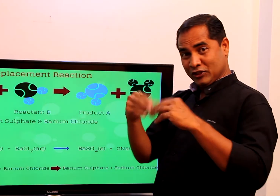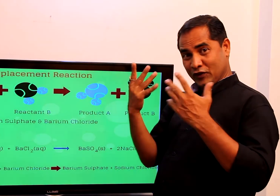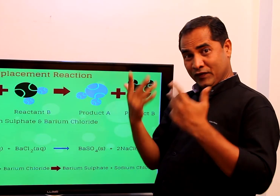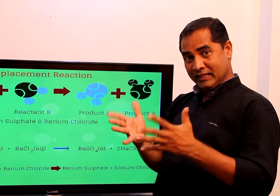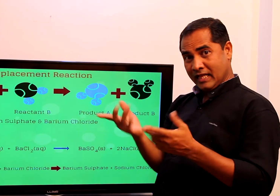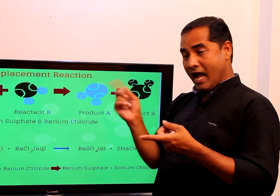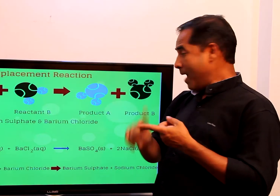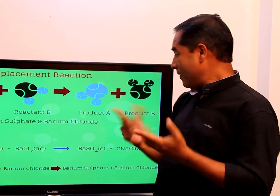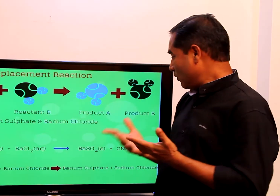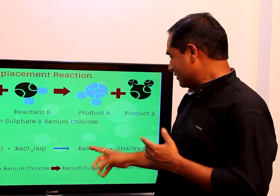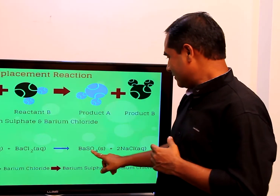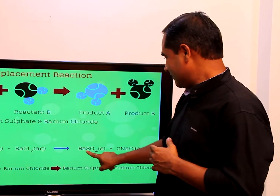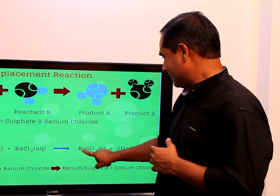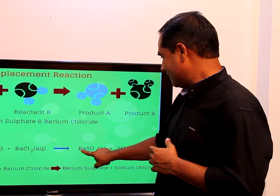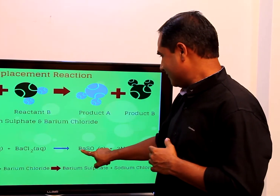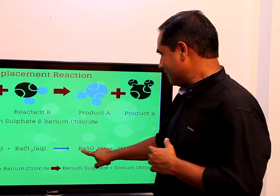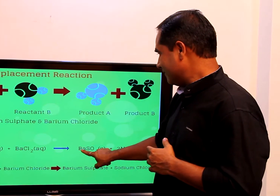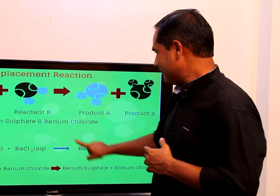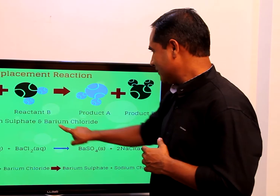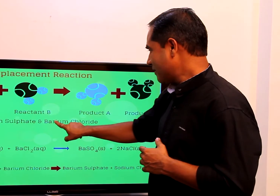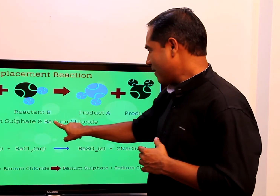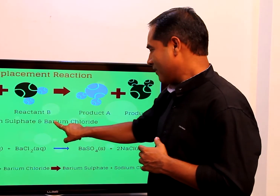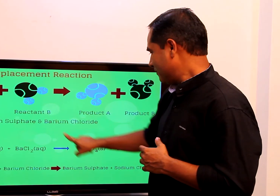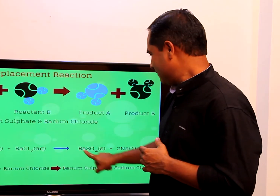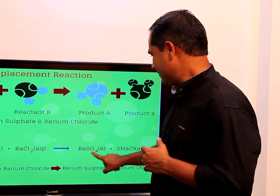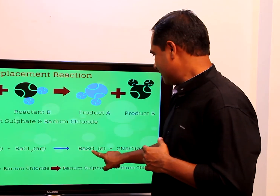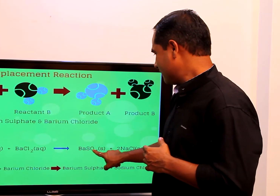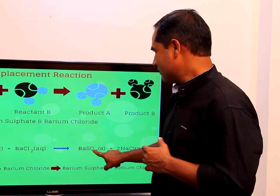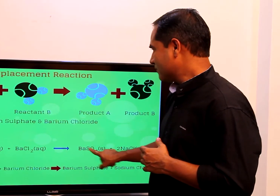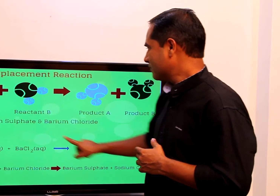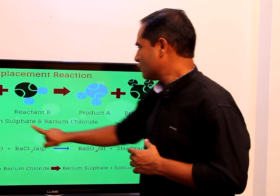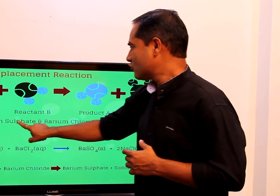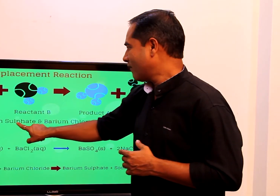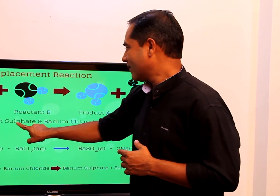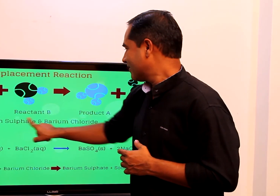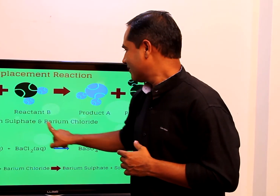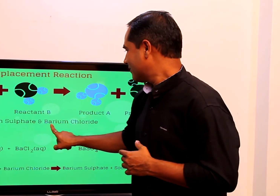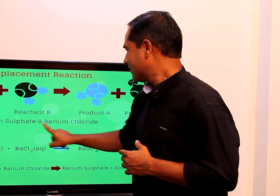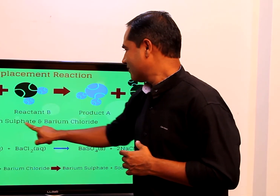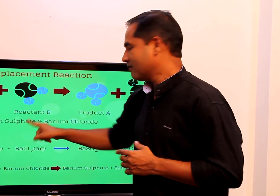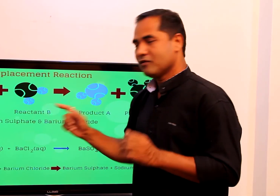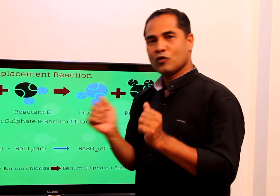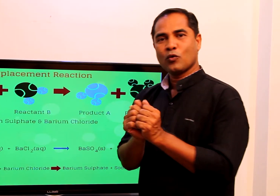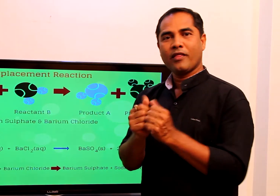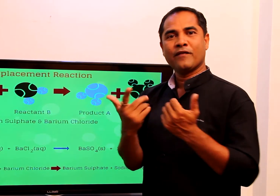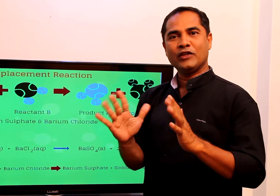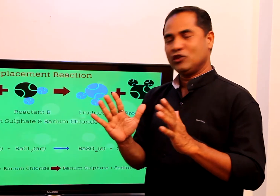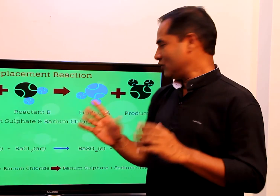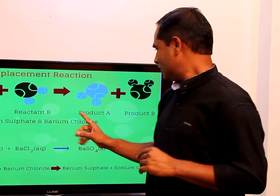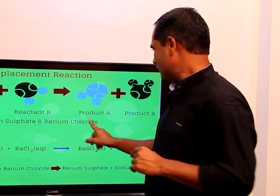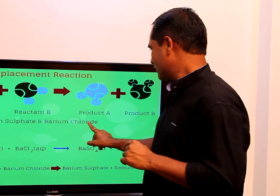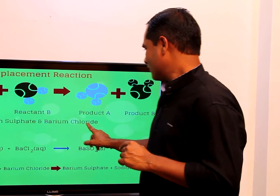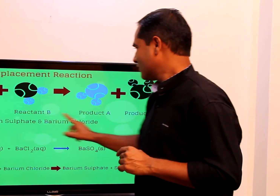What really happens is - we get barium sulfate, after the displacement